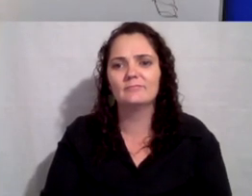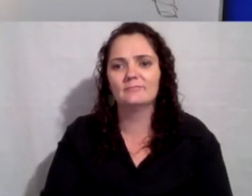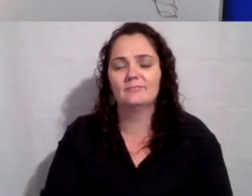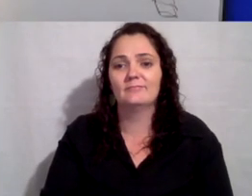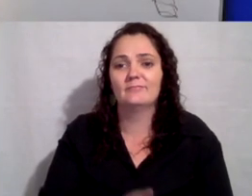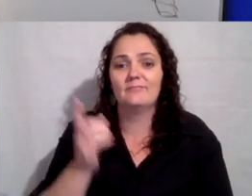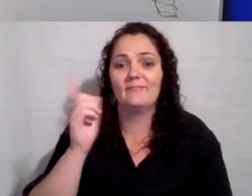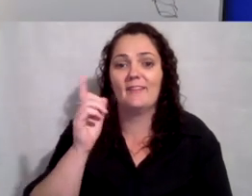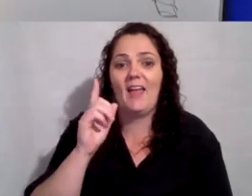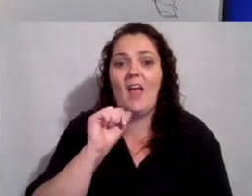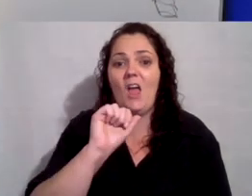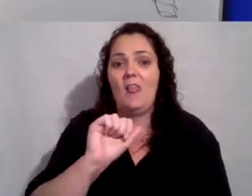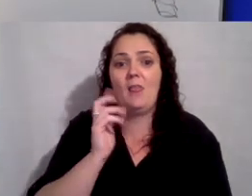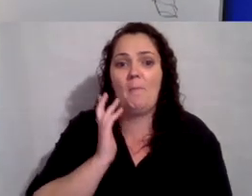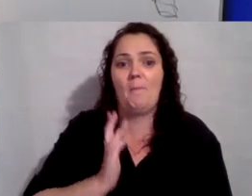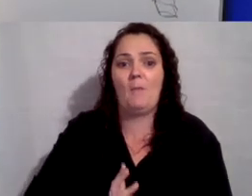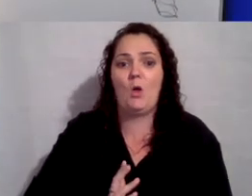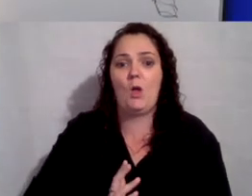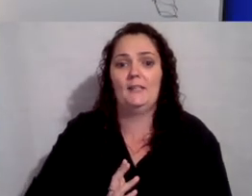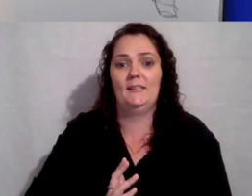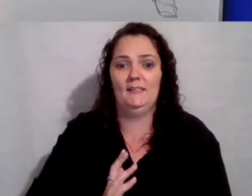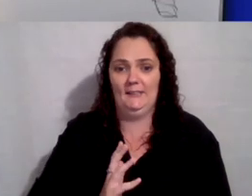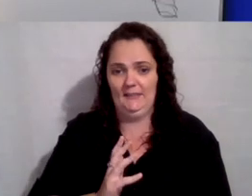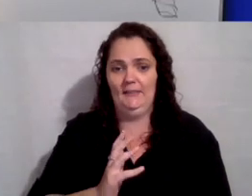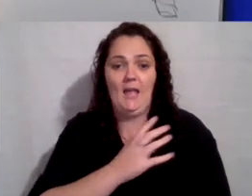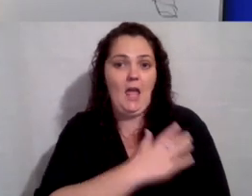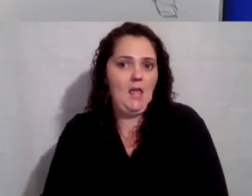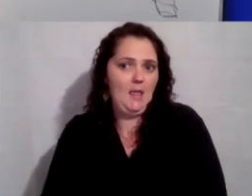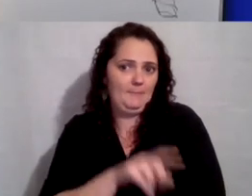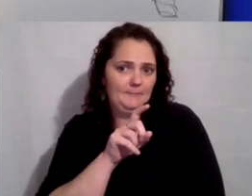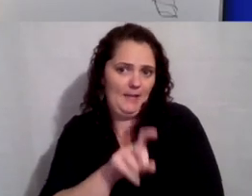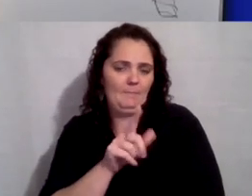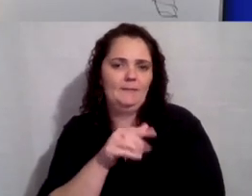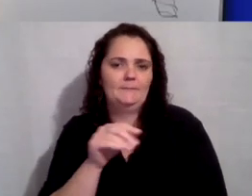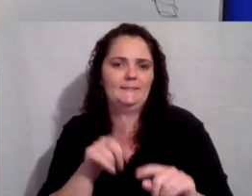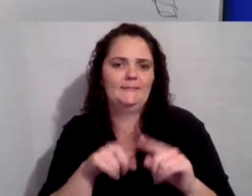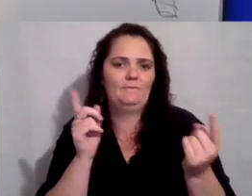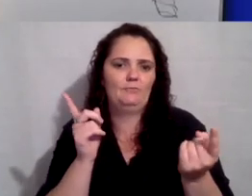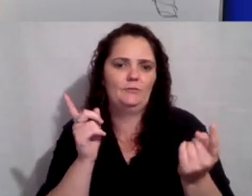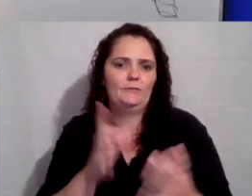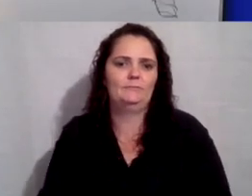move a different limb So last drawing, alright let's do it,